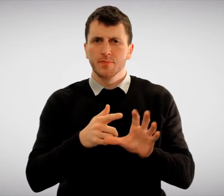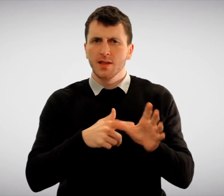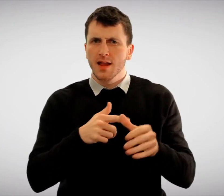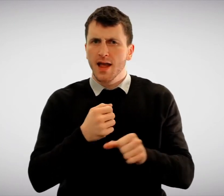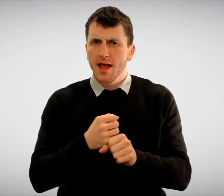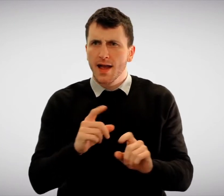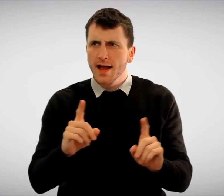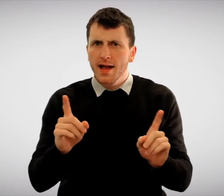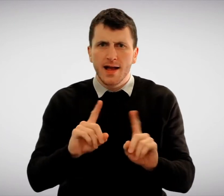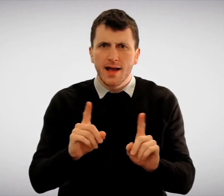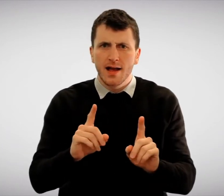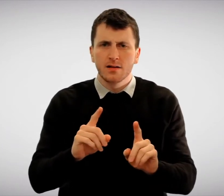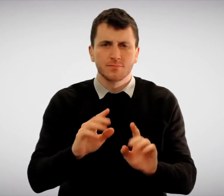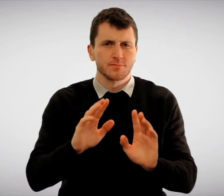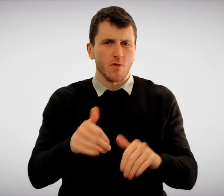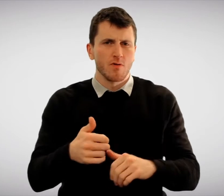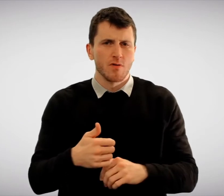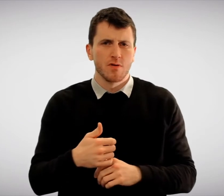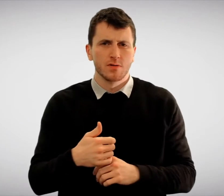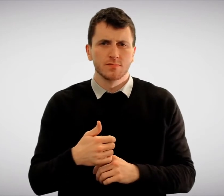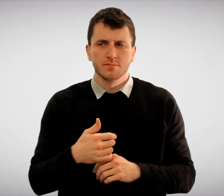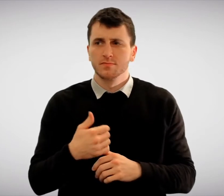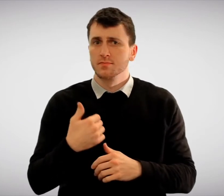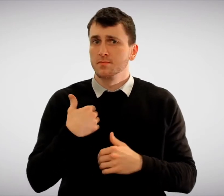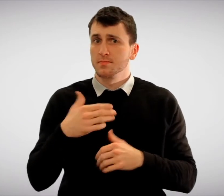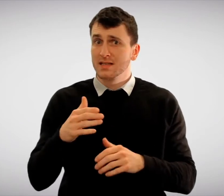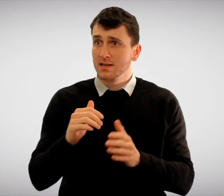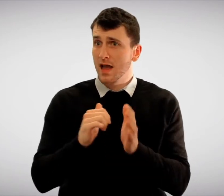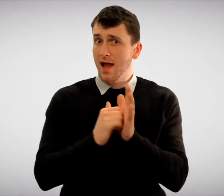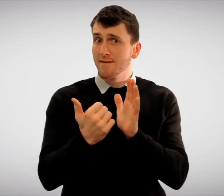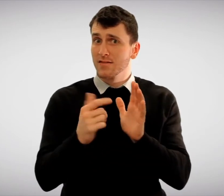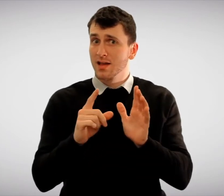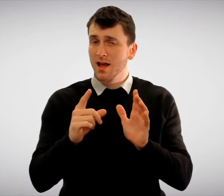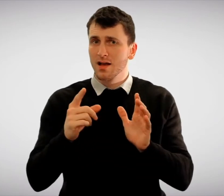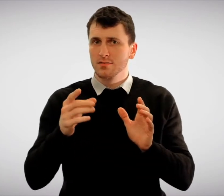We successfully recruited some volunteers